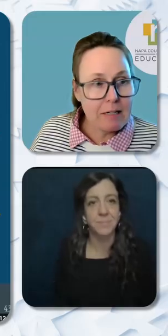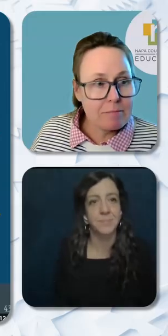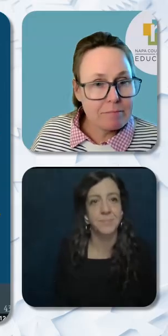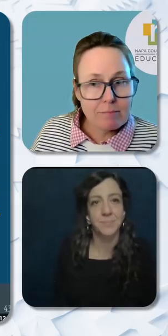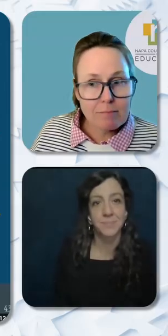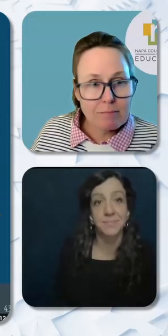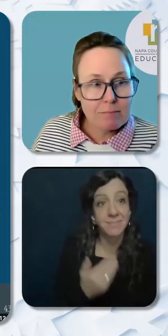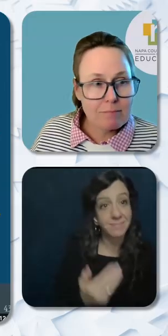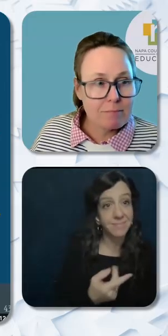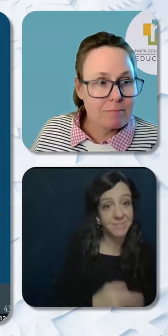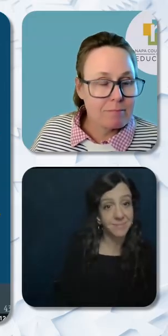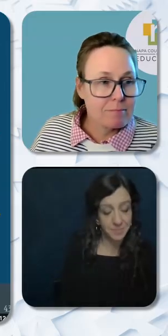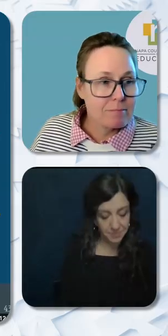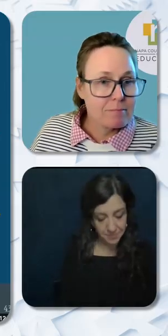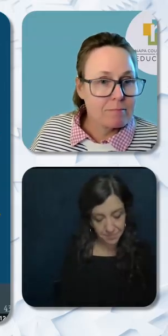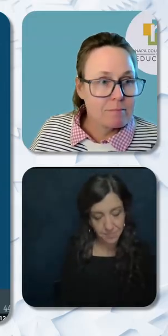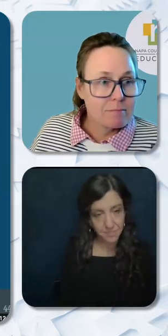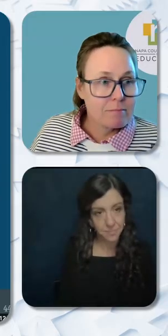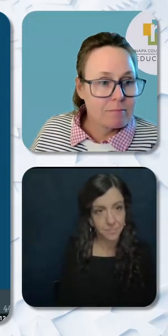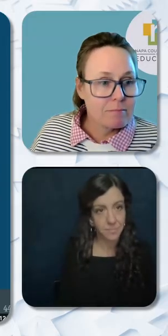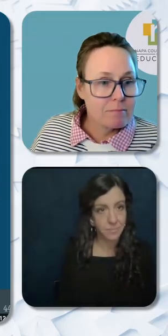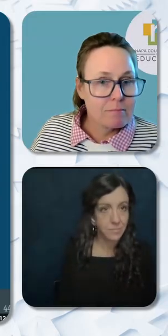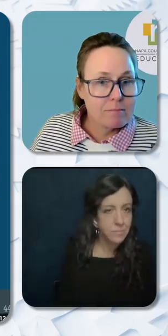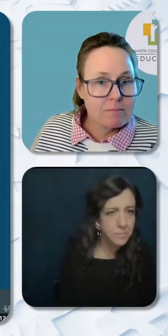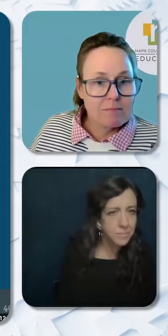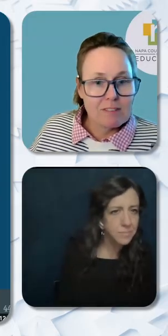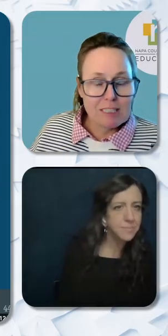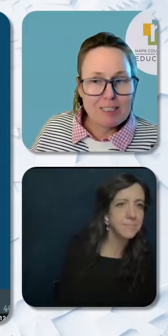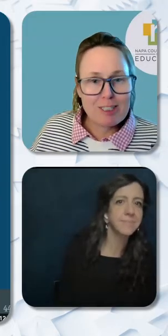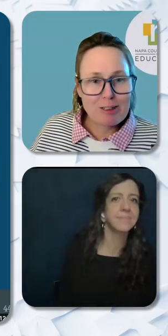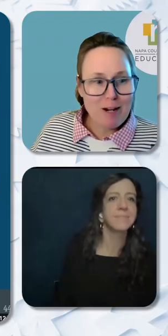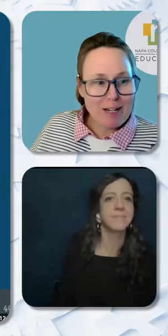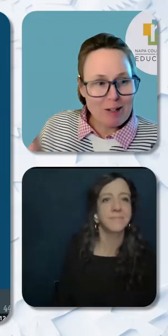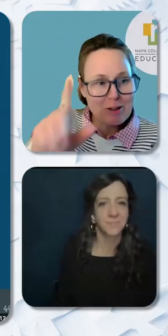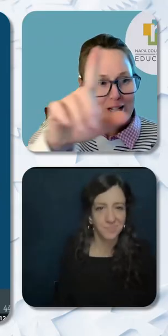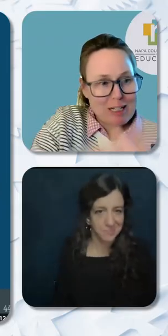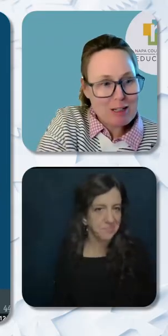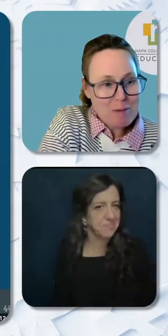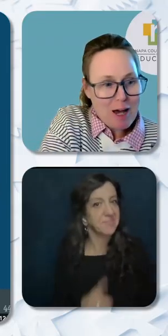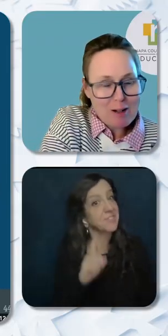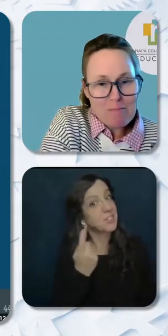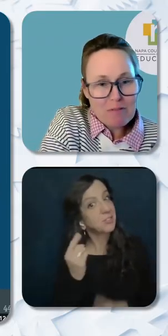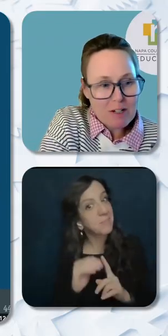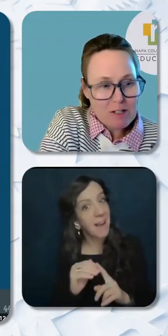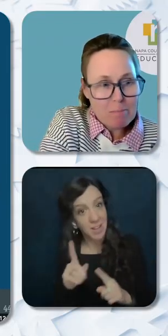Next slide. This is just reminding you, when you get to the bottom,